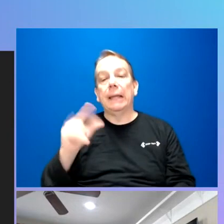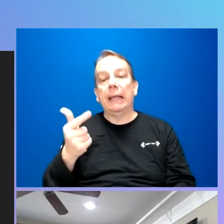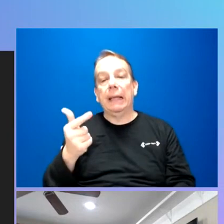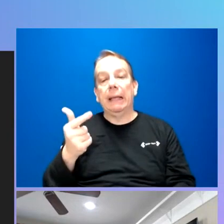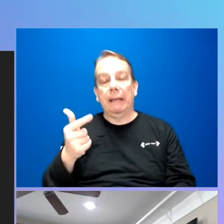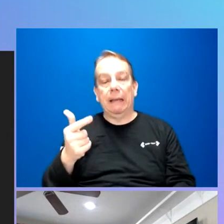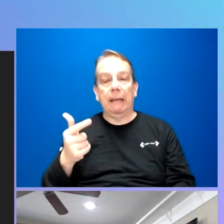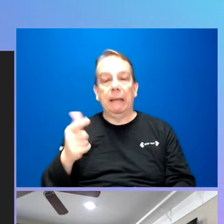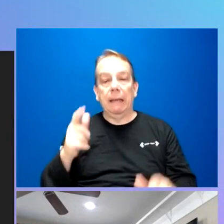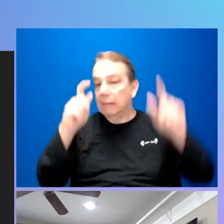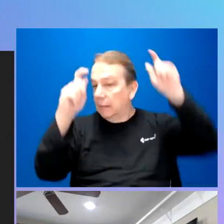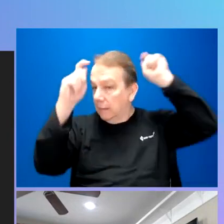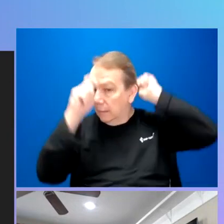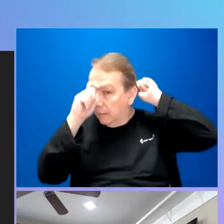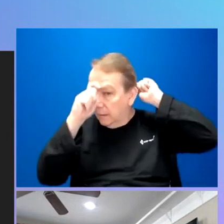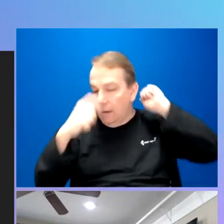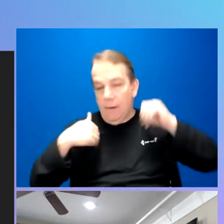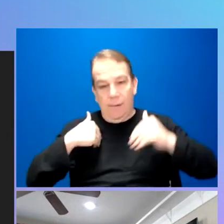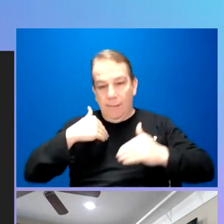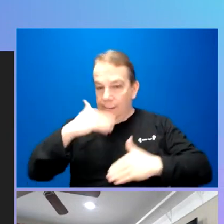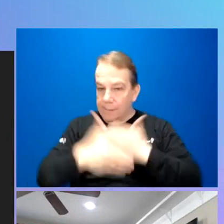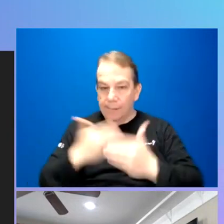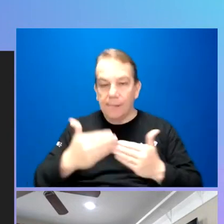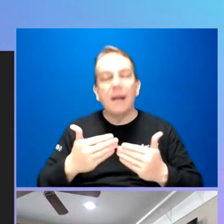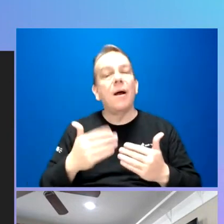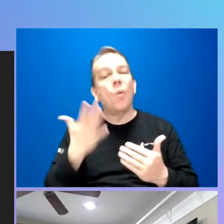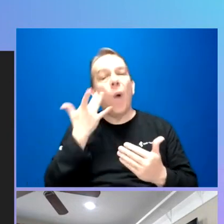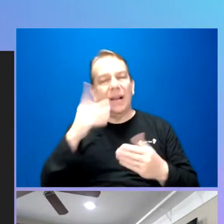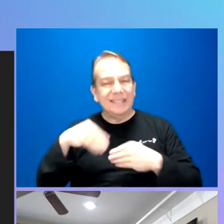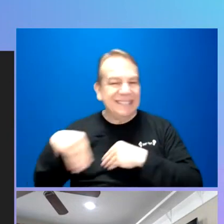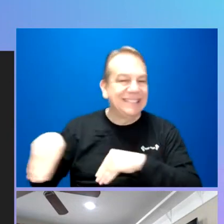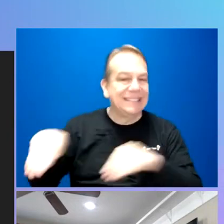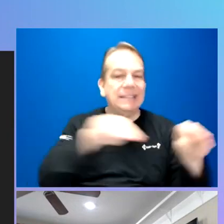that message, push it is as much as you can up to the C level of